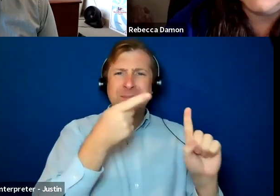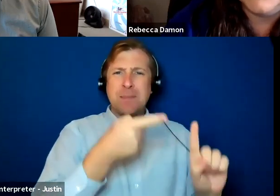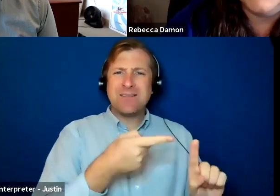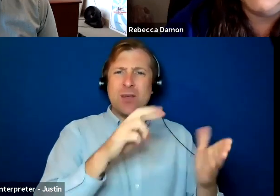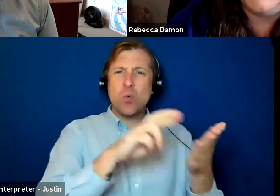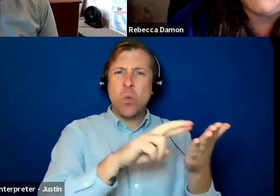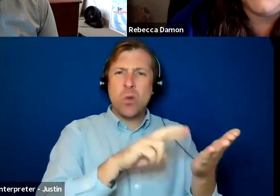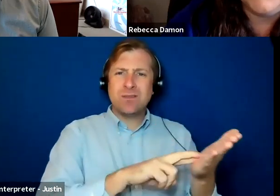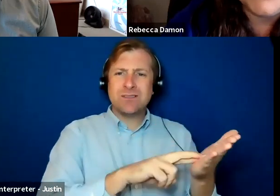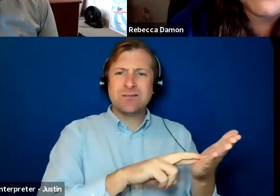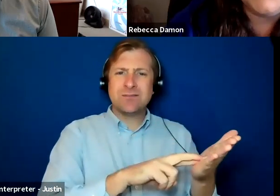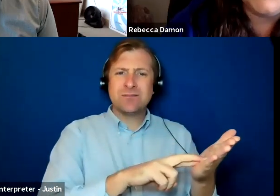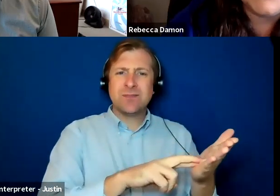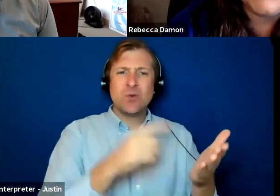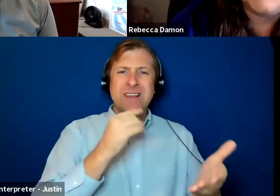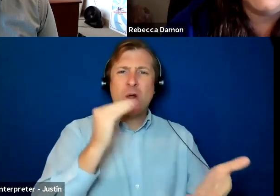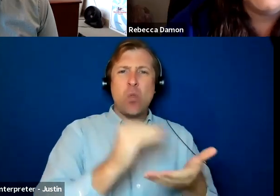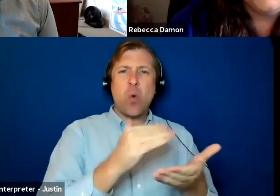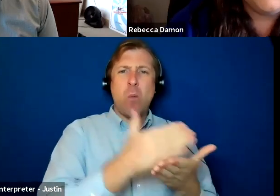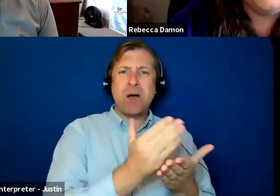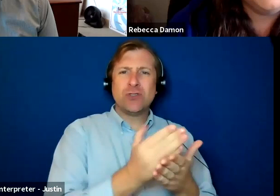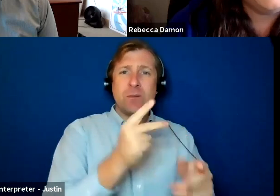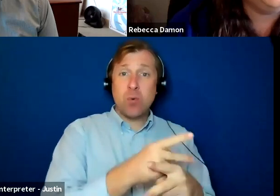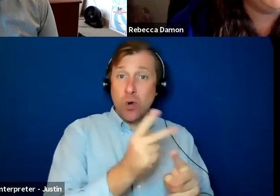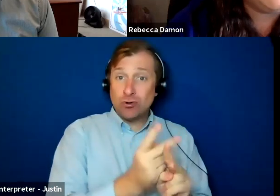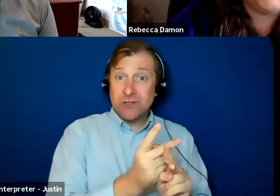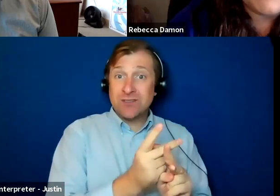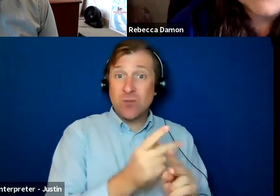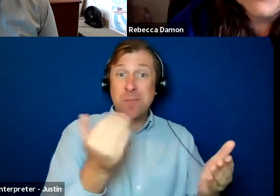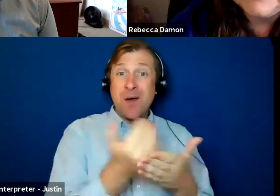you mentioned the low budget productions, what about new media web series